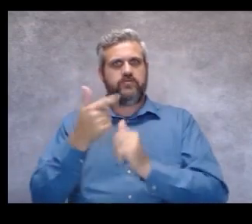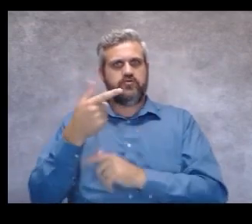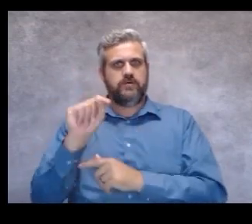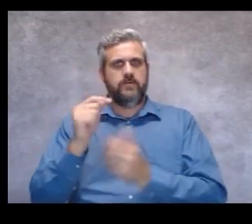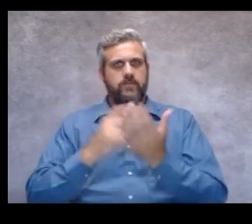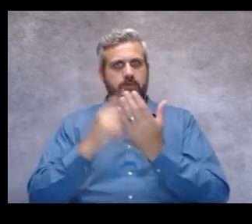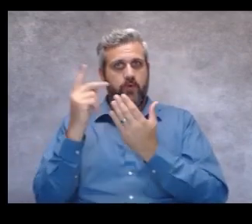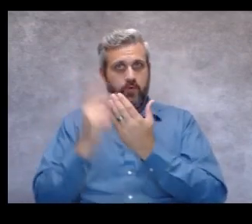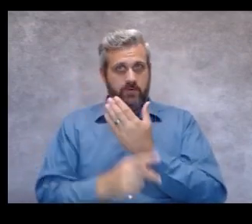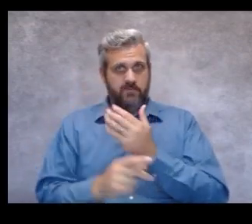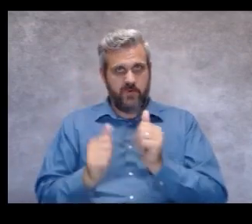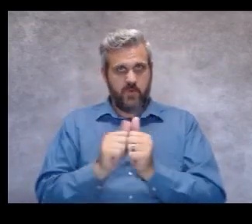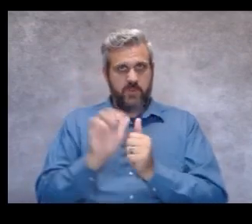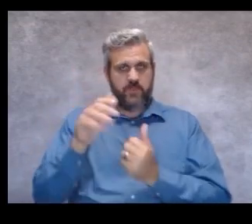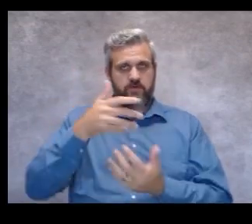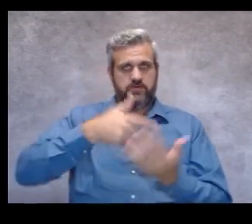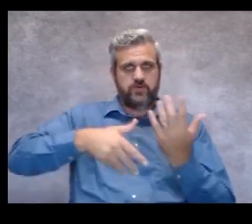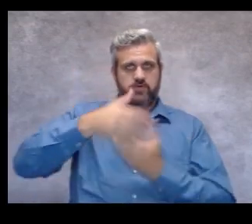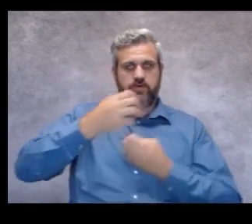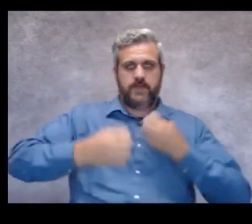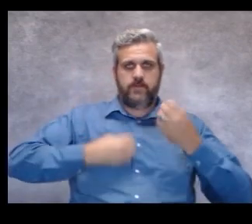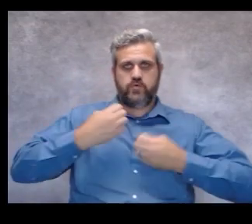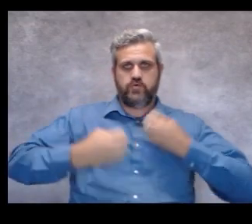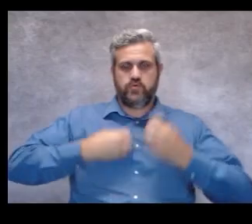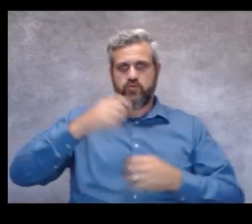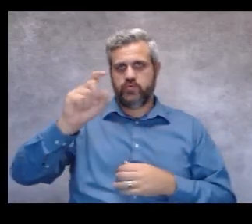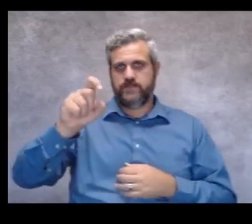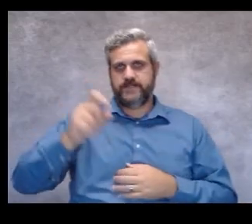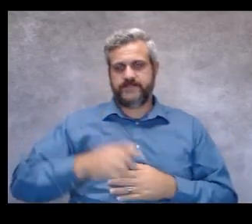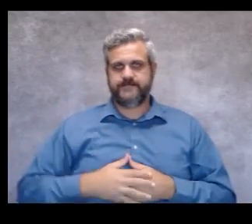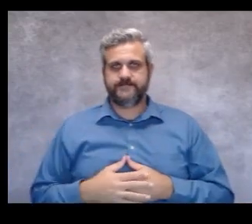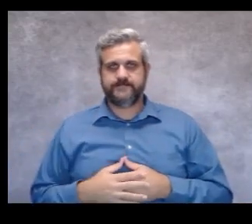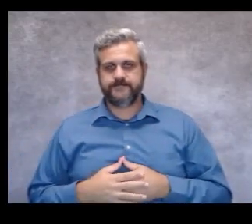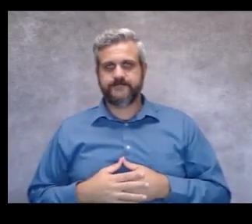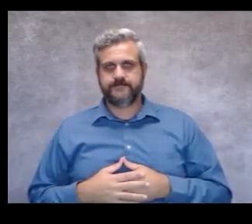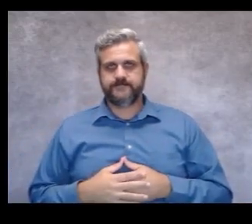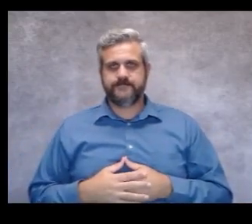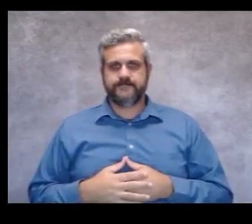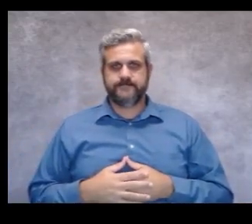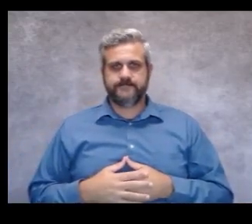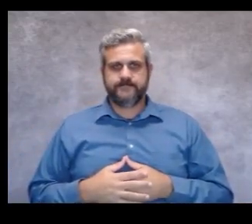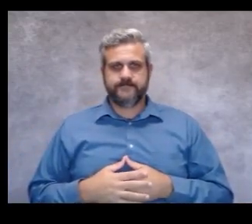program with their social emotional needs.